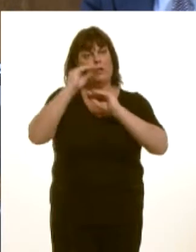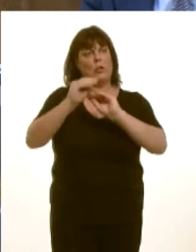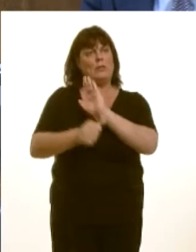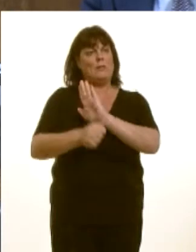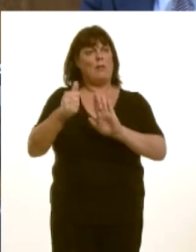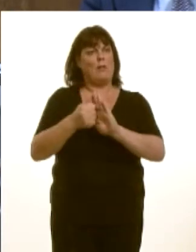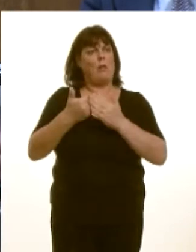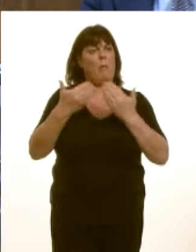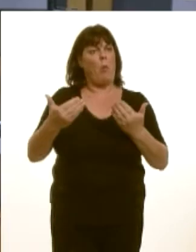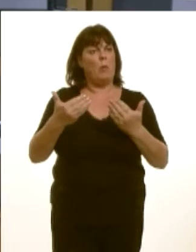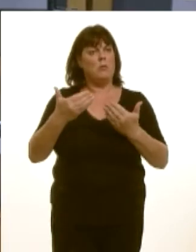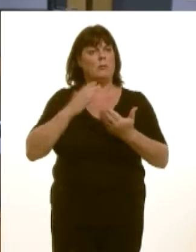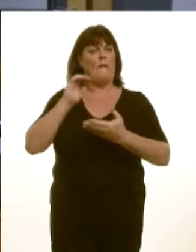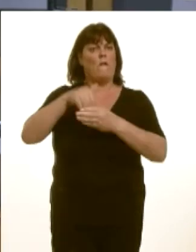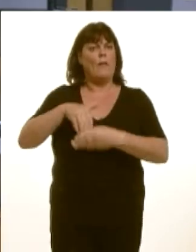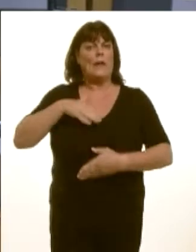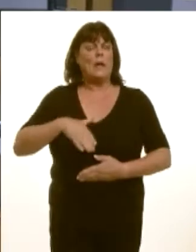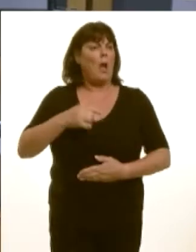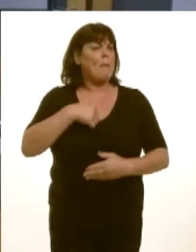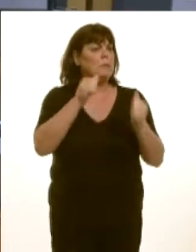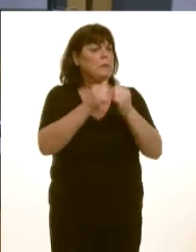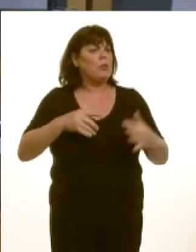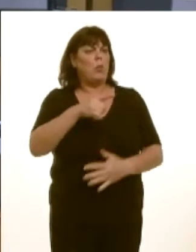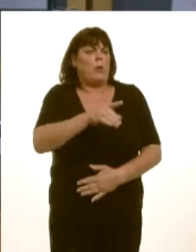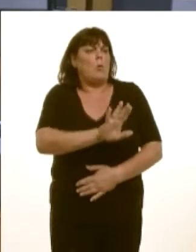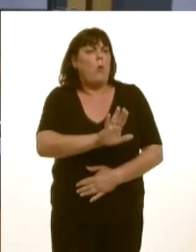It is not a question of disagreeing with the Member’s points; she is correct in the points that she makes.